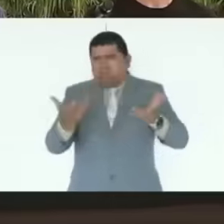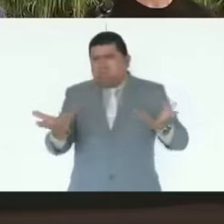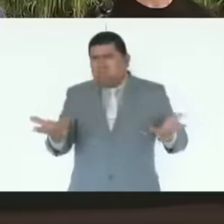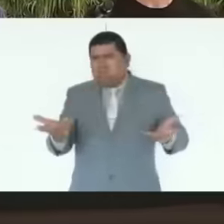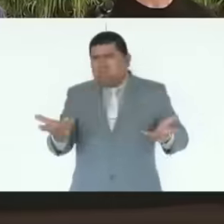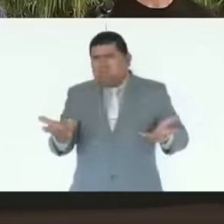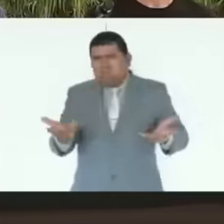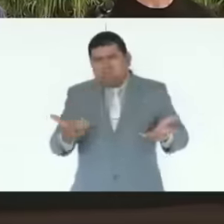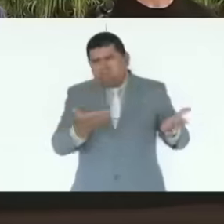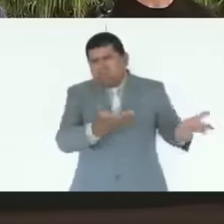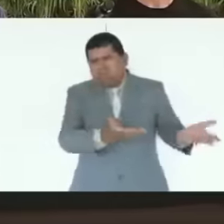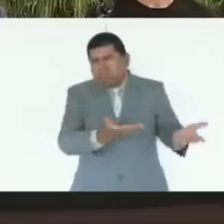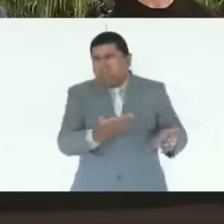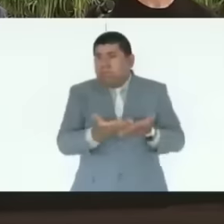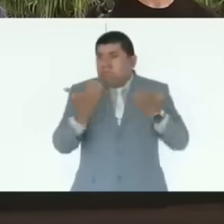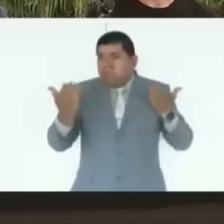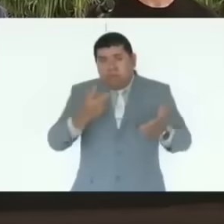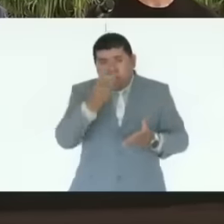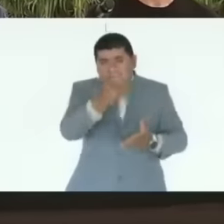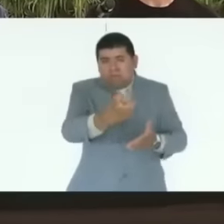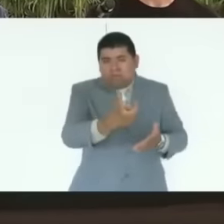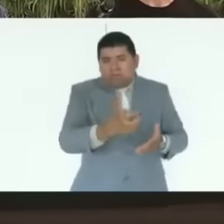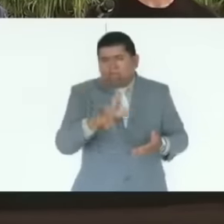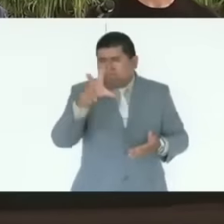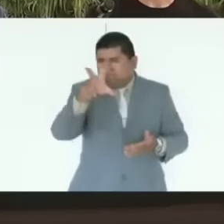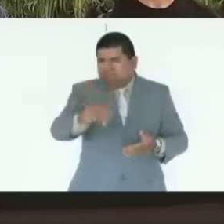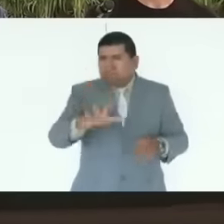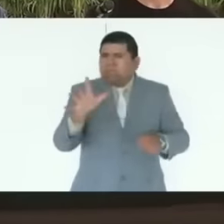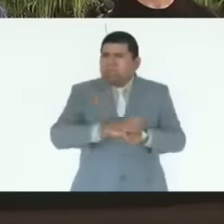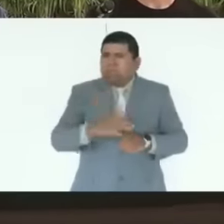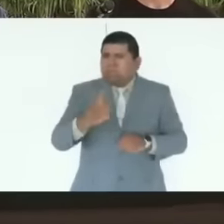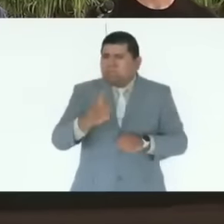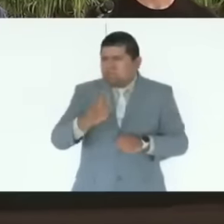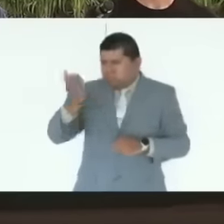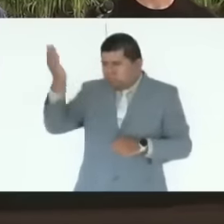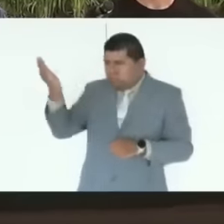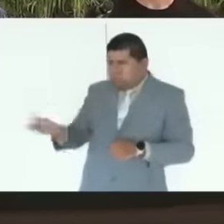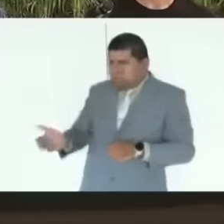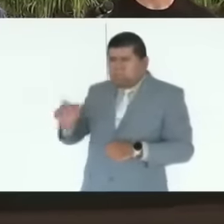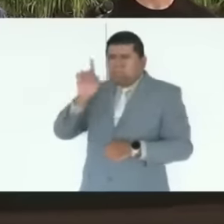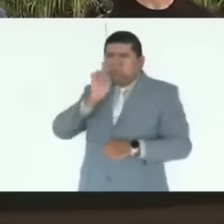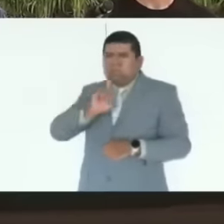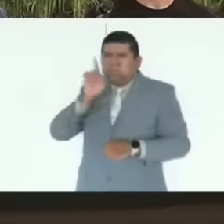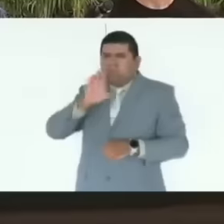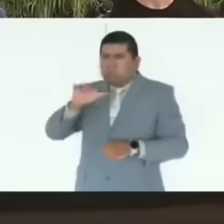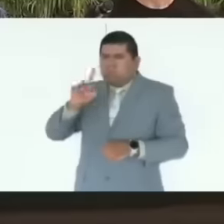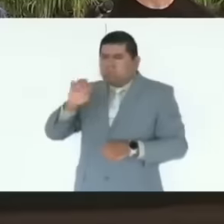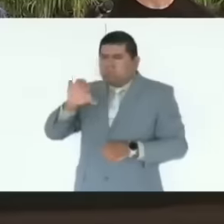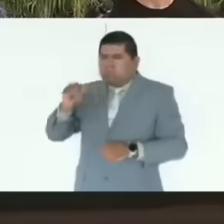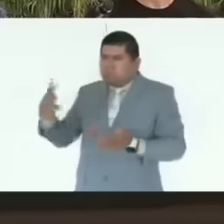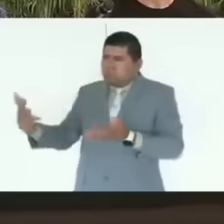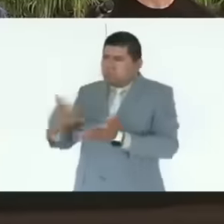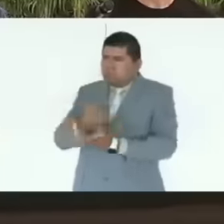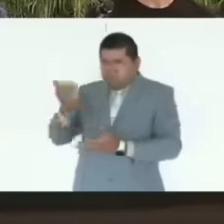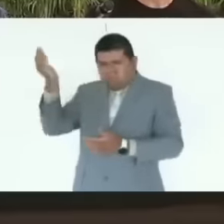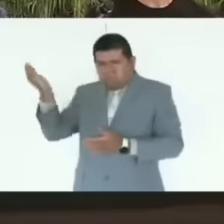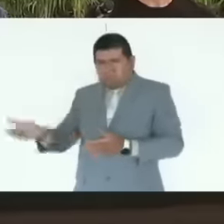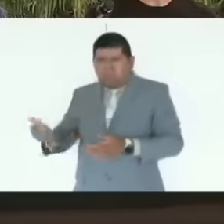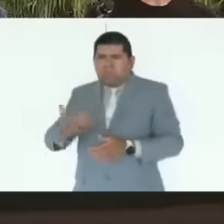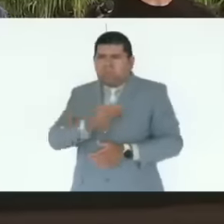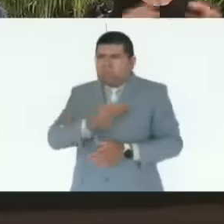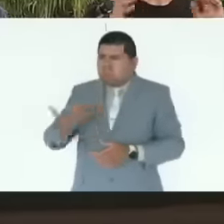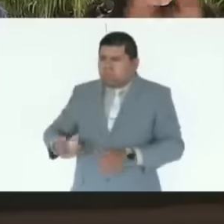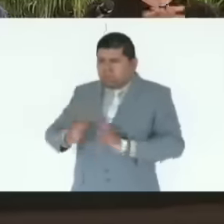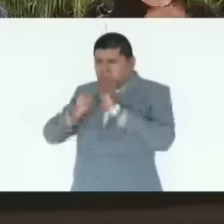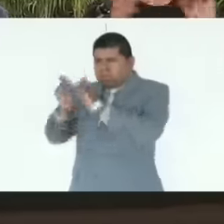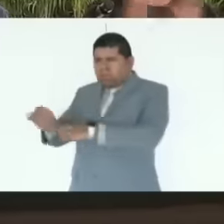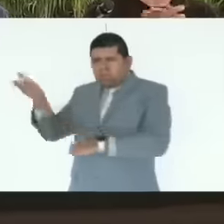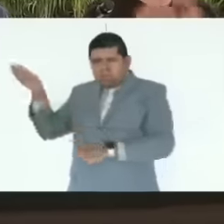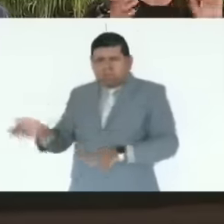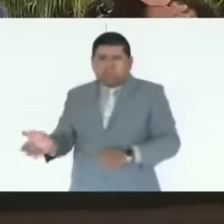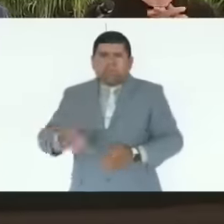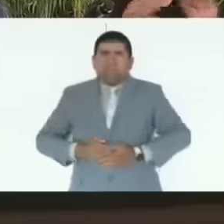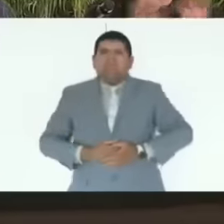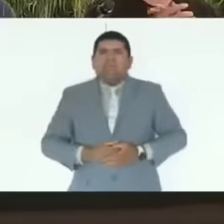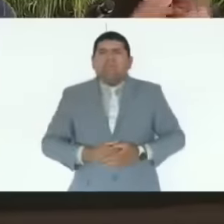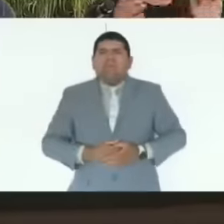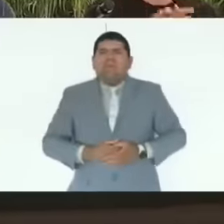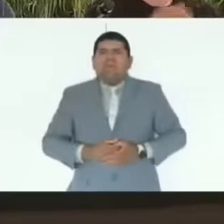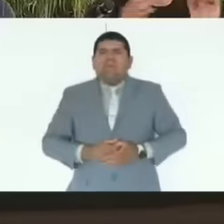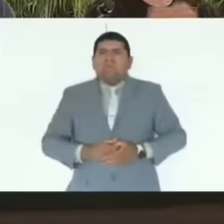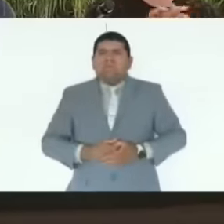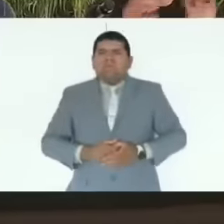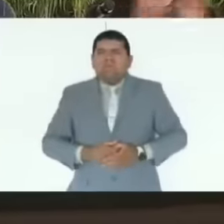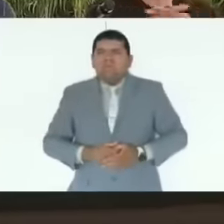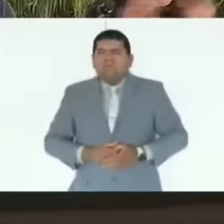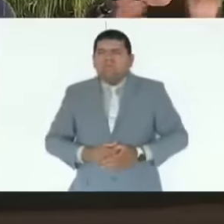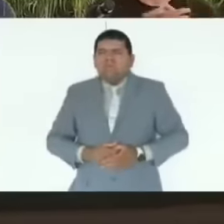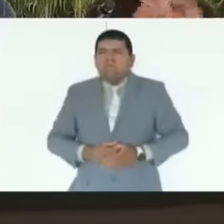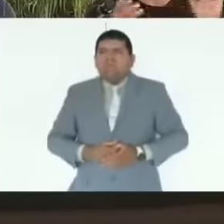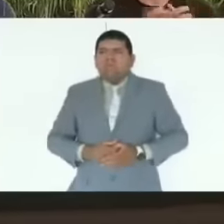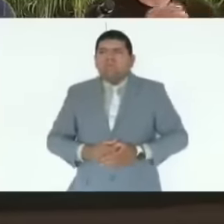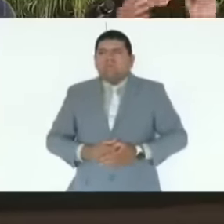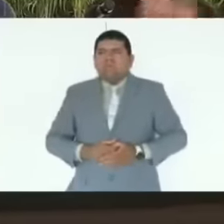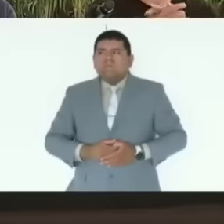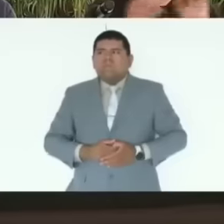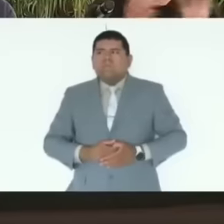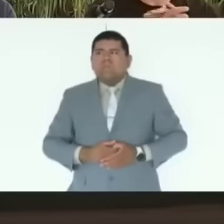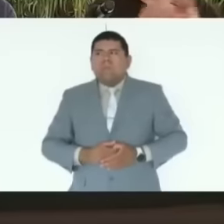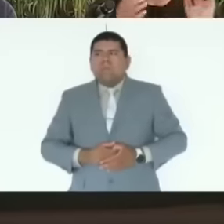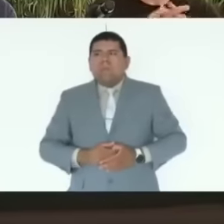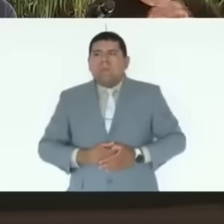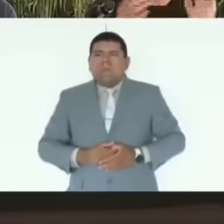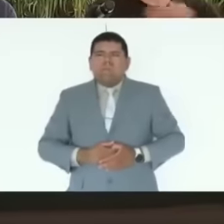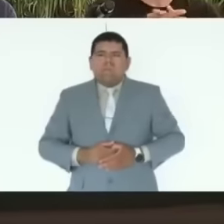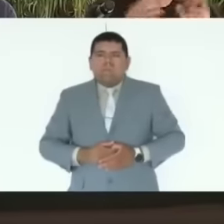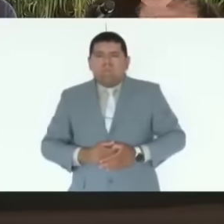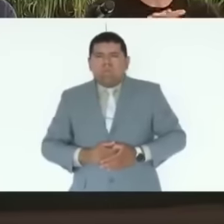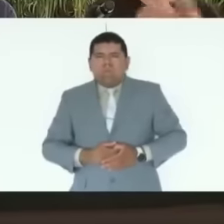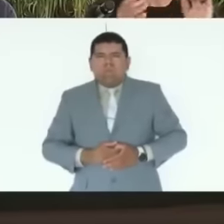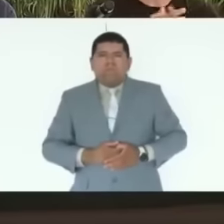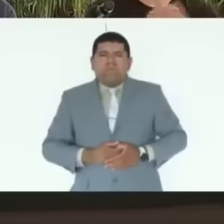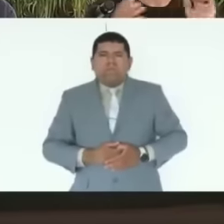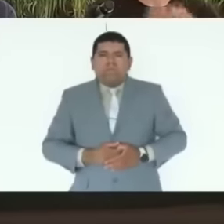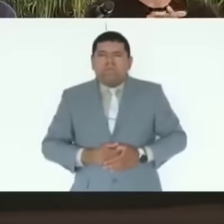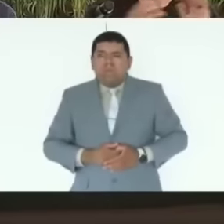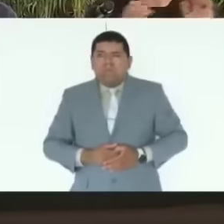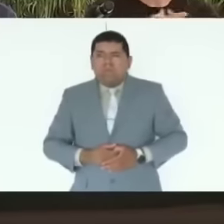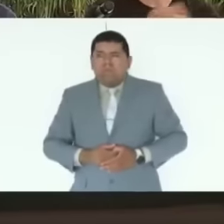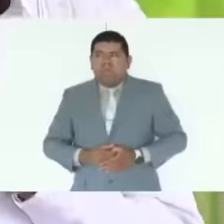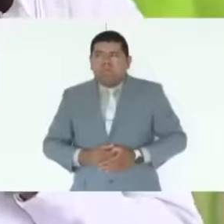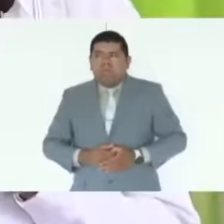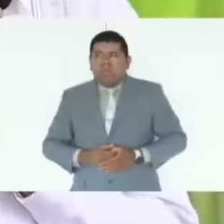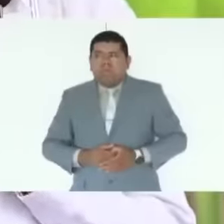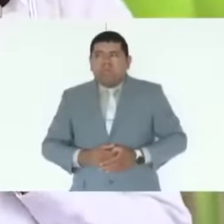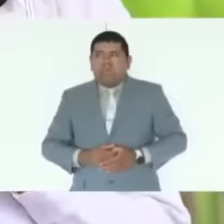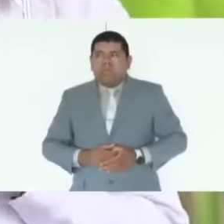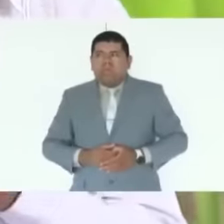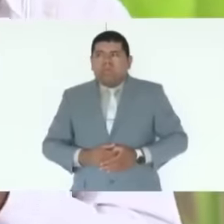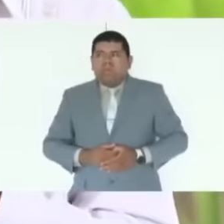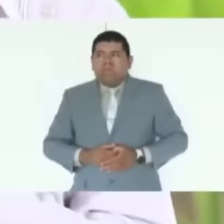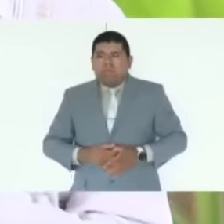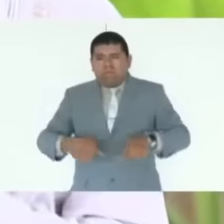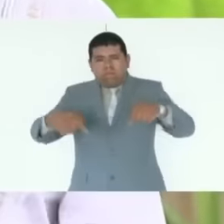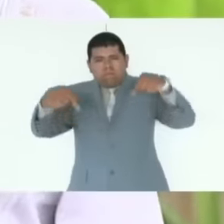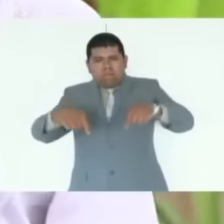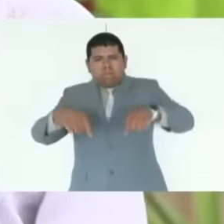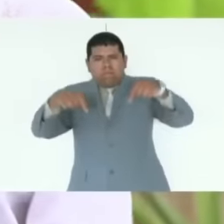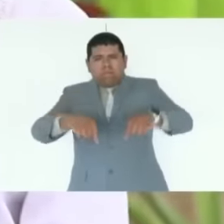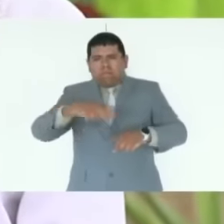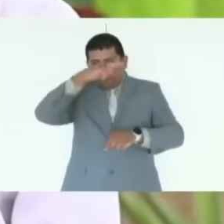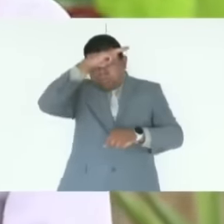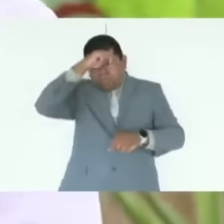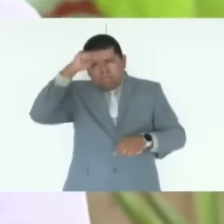it's not going to be like that because